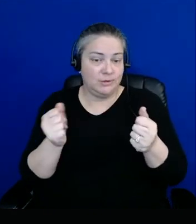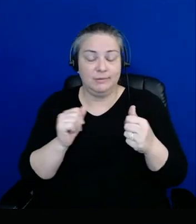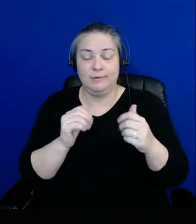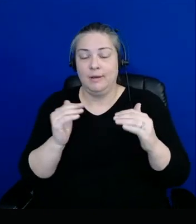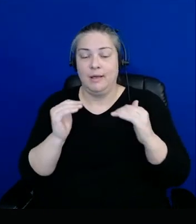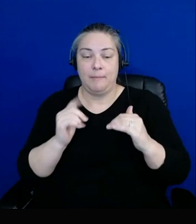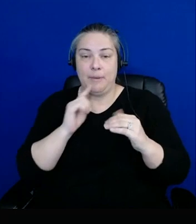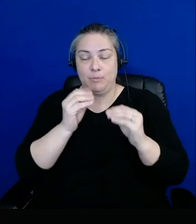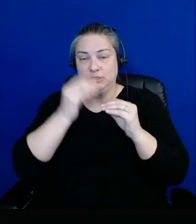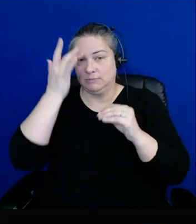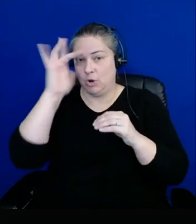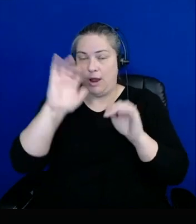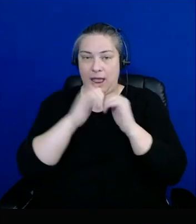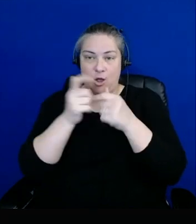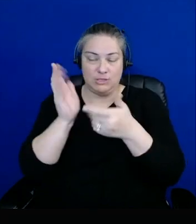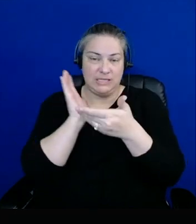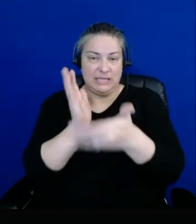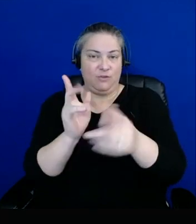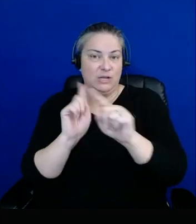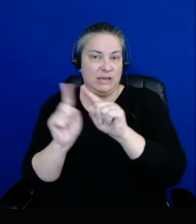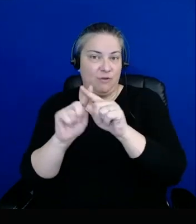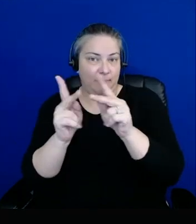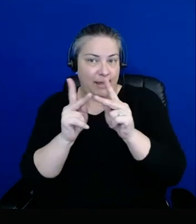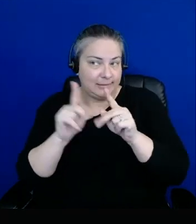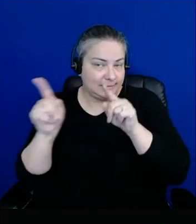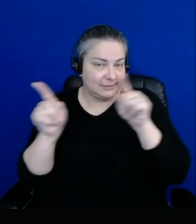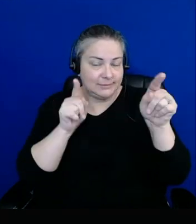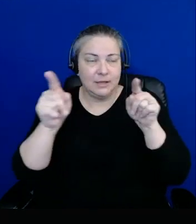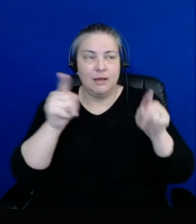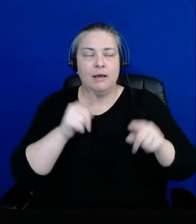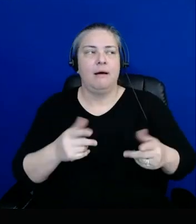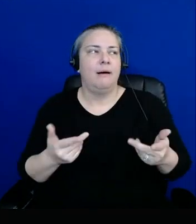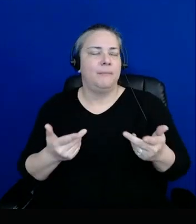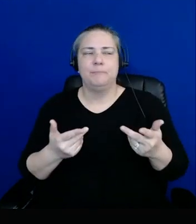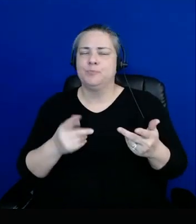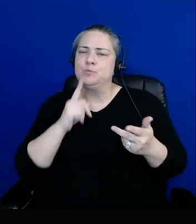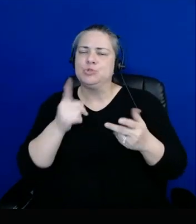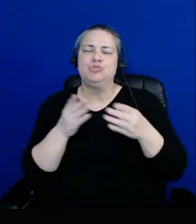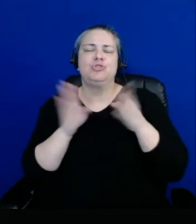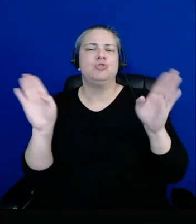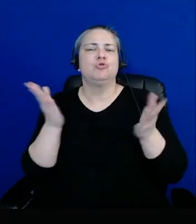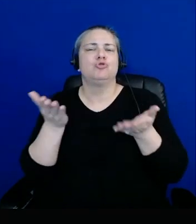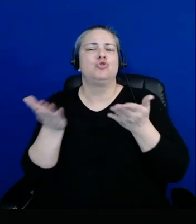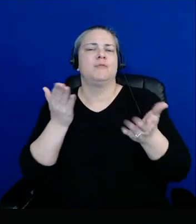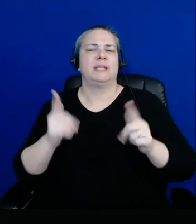being smart about how it's delivered in different localities, and just the general servicing lifeplan.